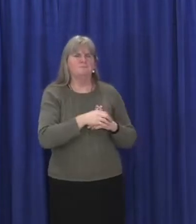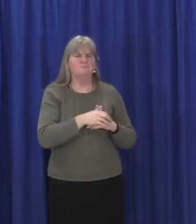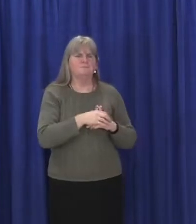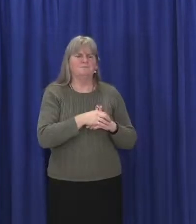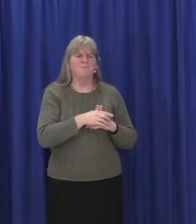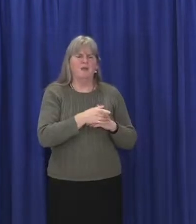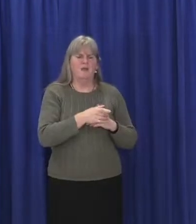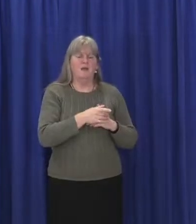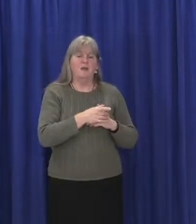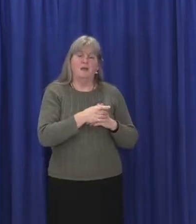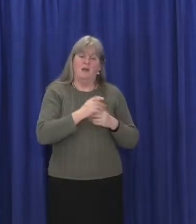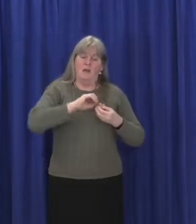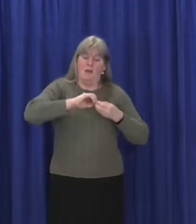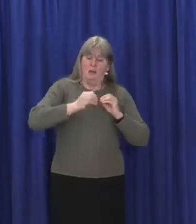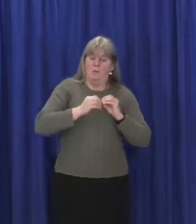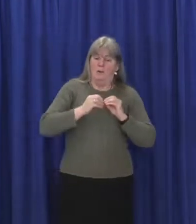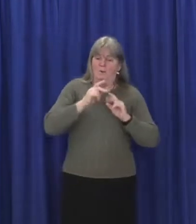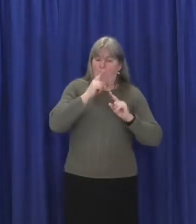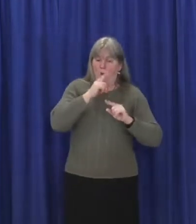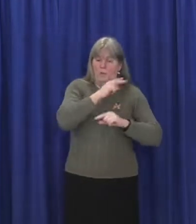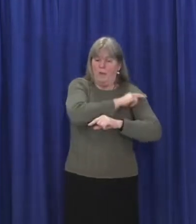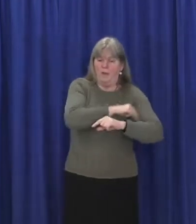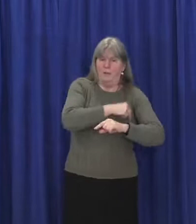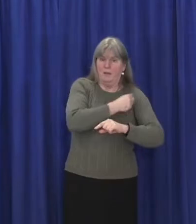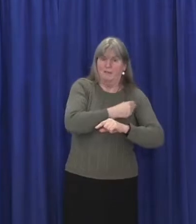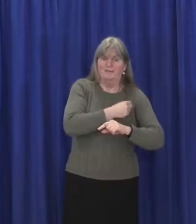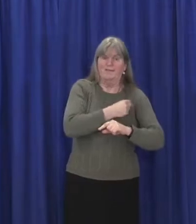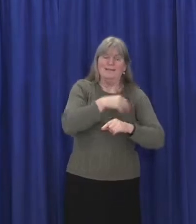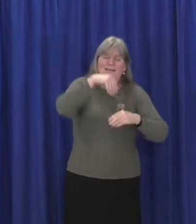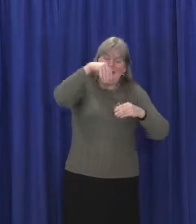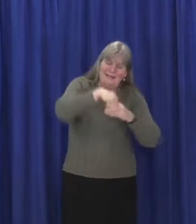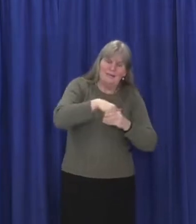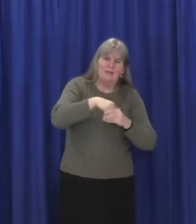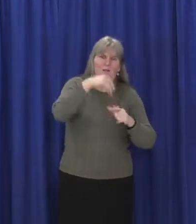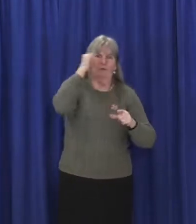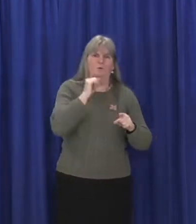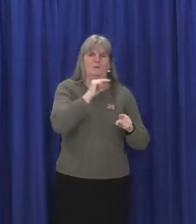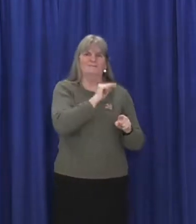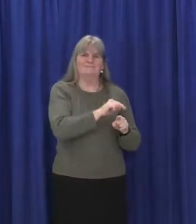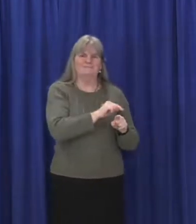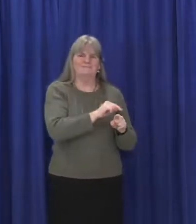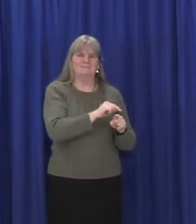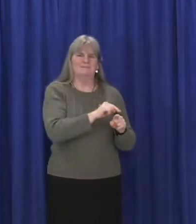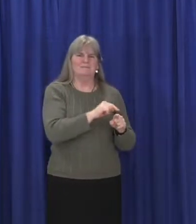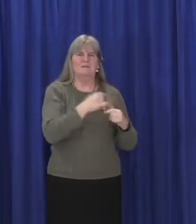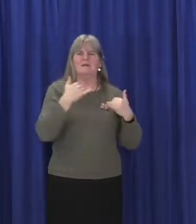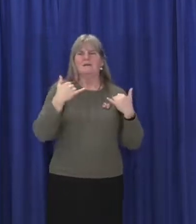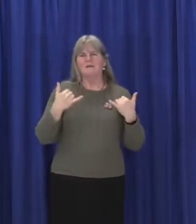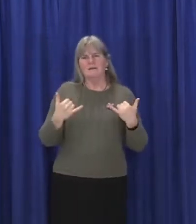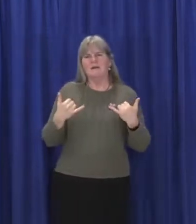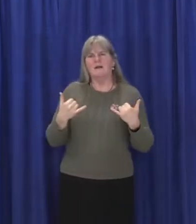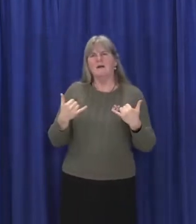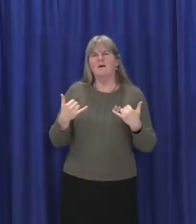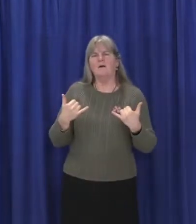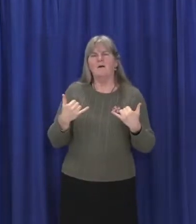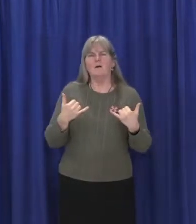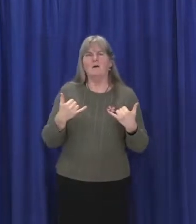are hospitalized in Yukon, are people hospitalized in Yukon. At this time, we did have one person who